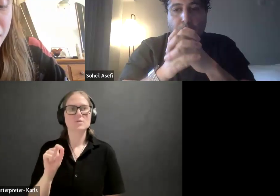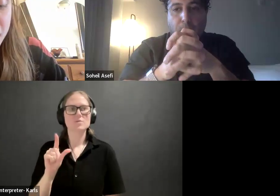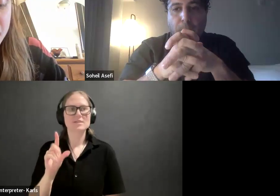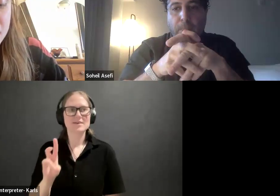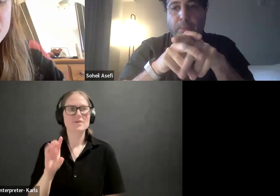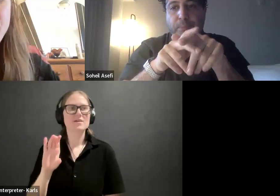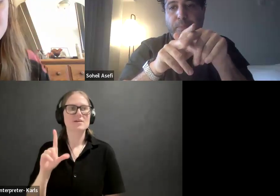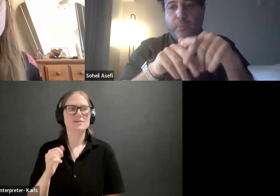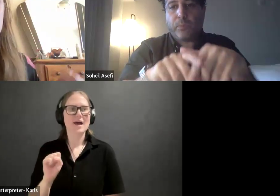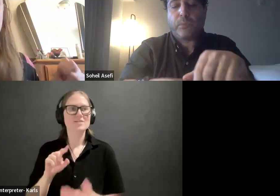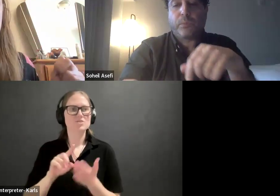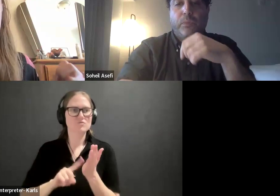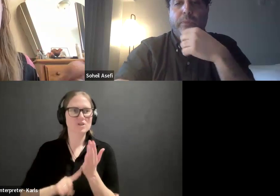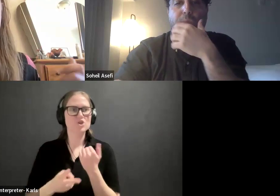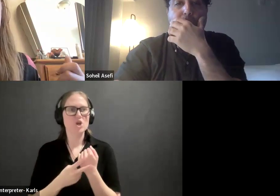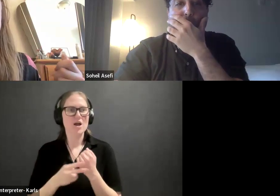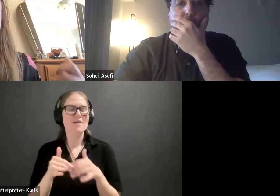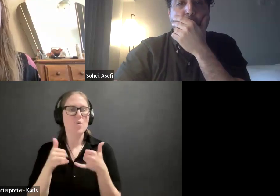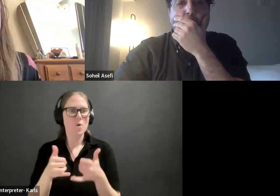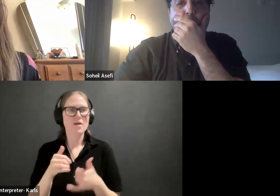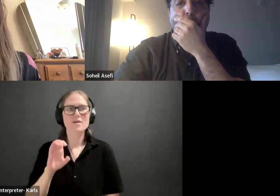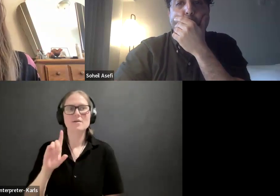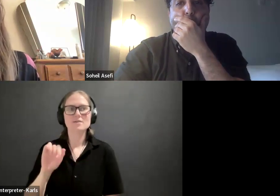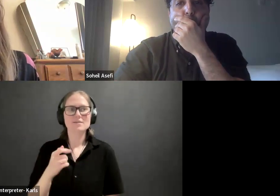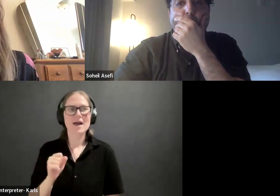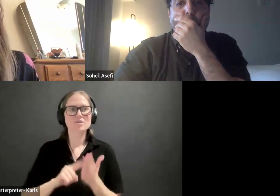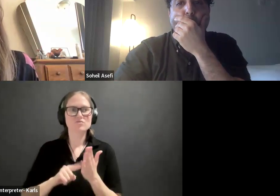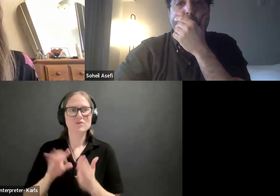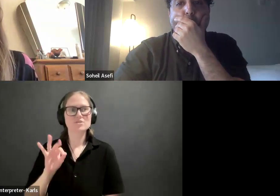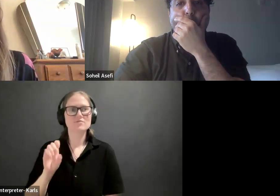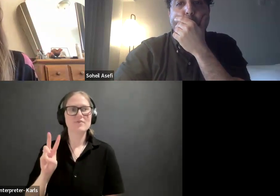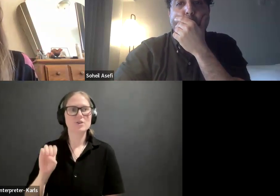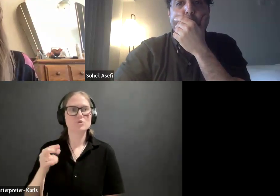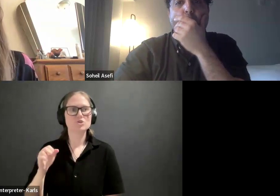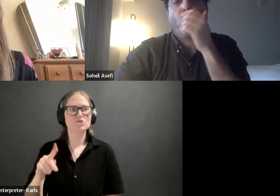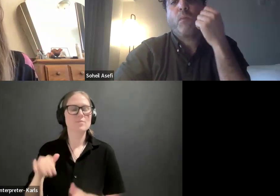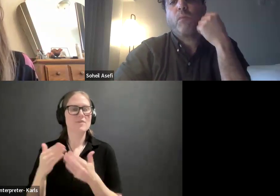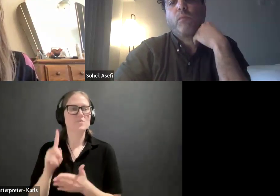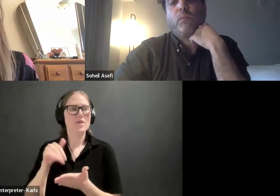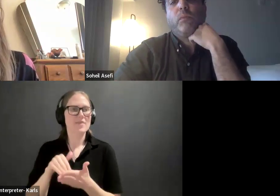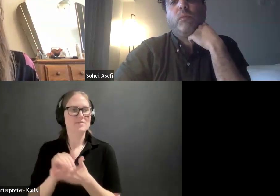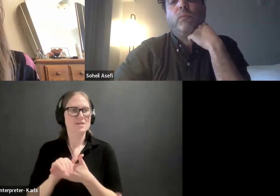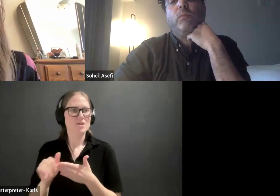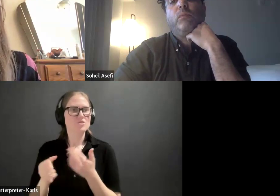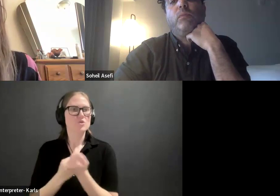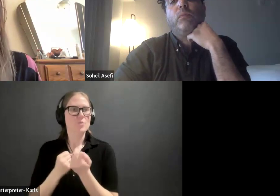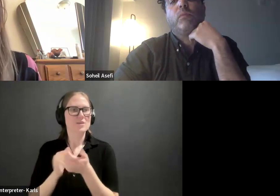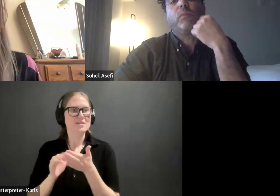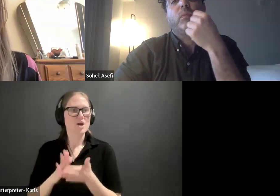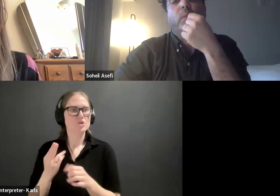Um, the CLOGS Research Fellowship provides $1,000 to support a scholar's use of the new publicly available CLAGS Research Archive.